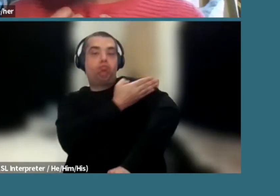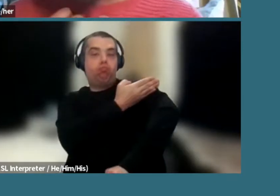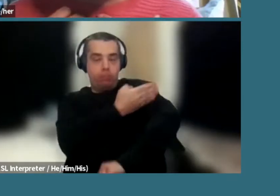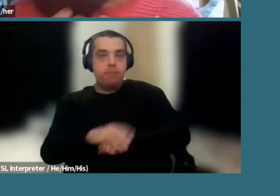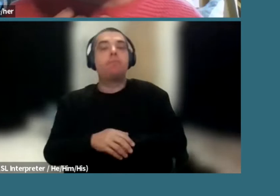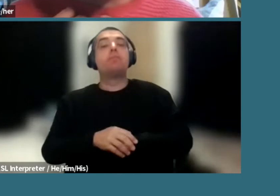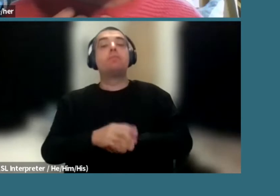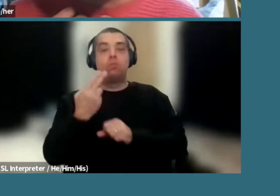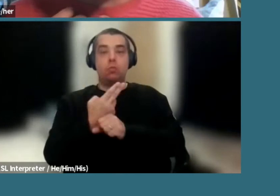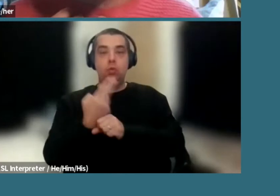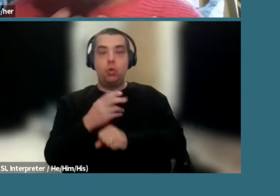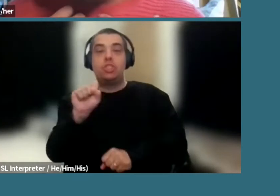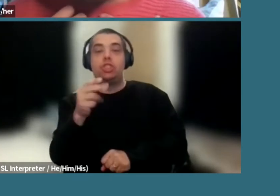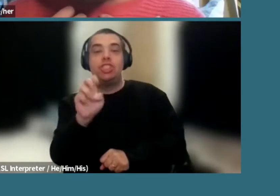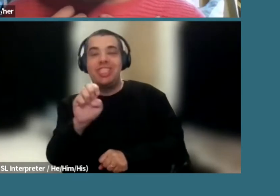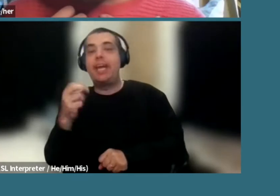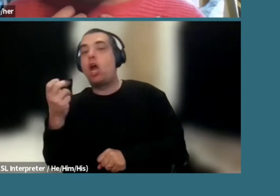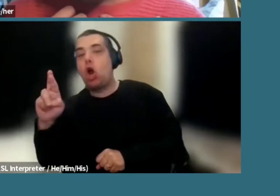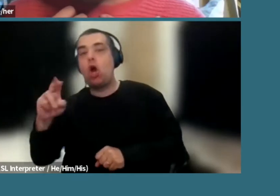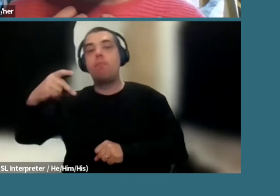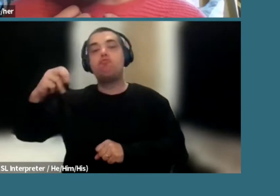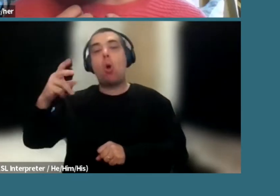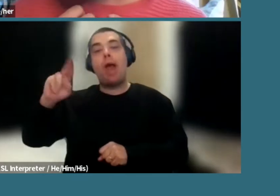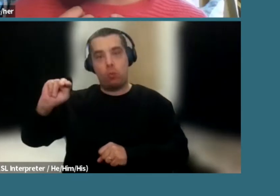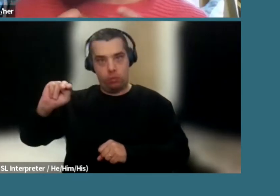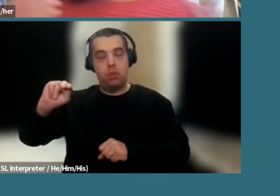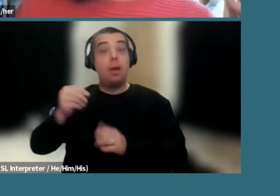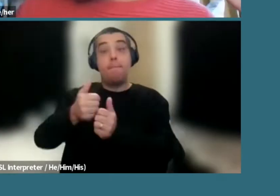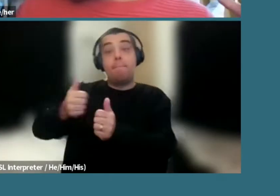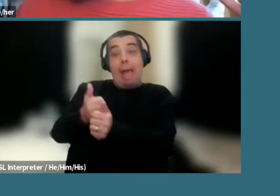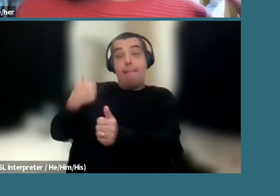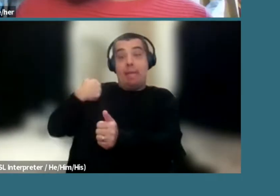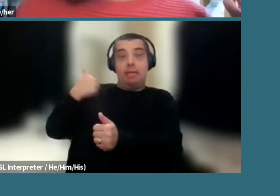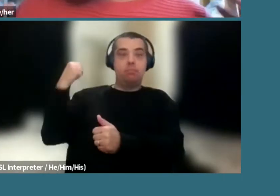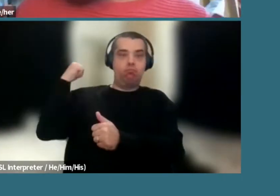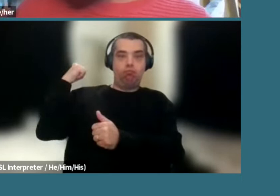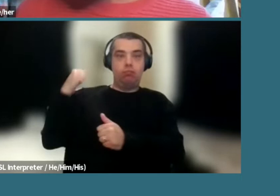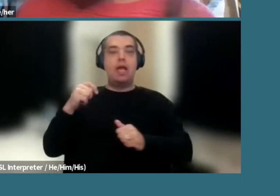I use she/her pronouns, and behind me is like a light green wall